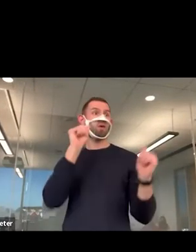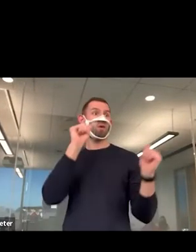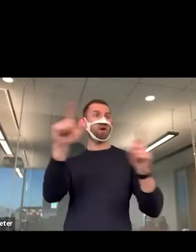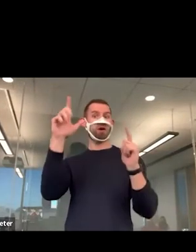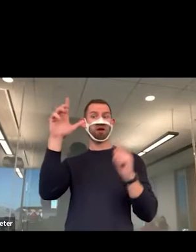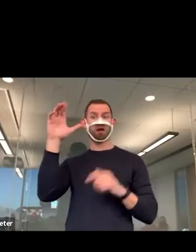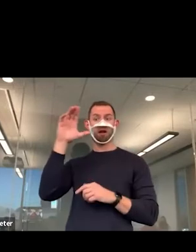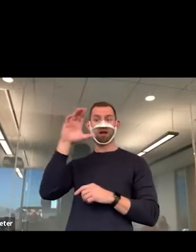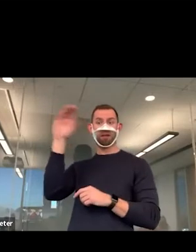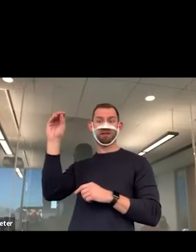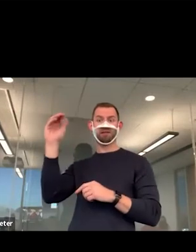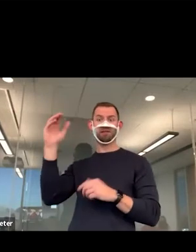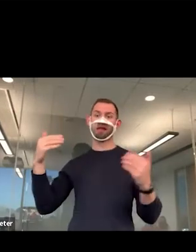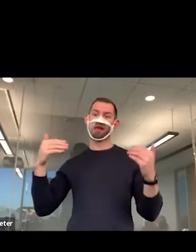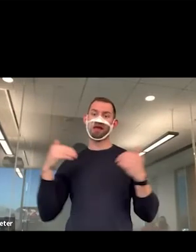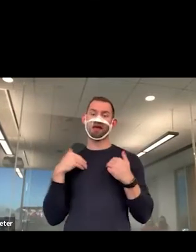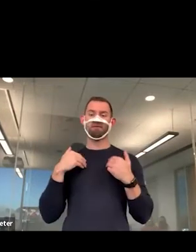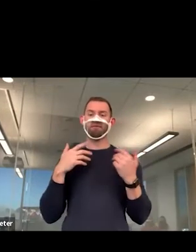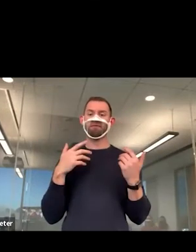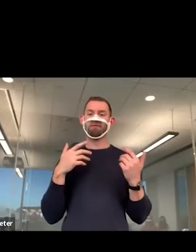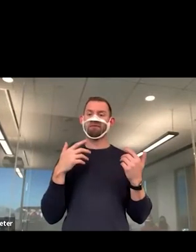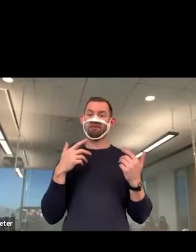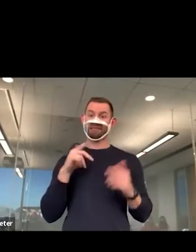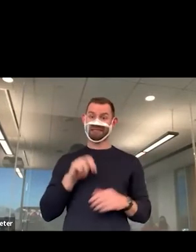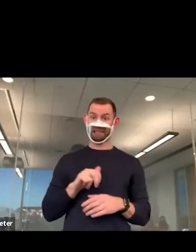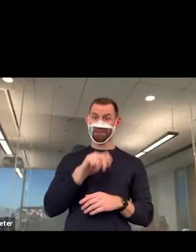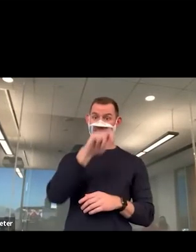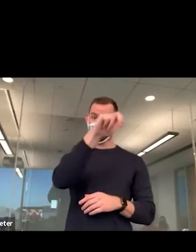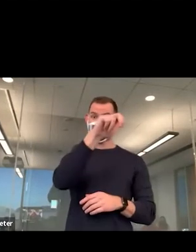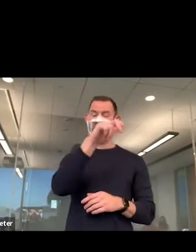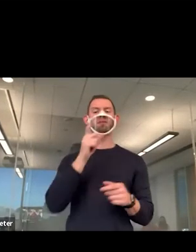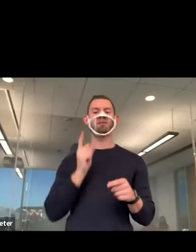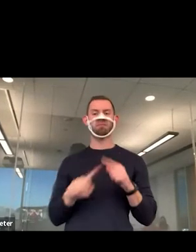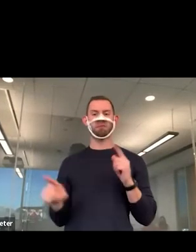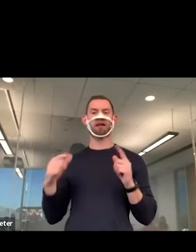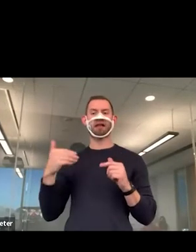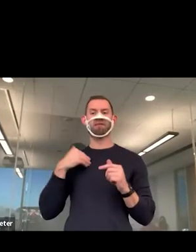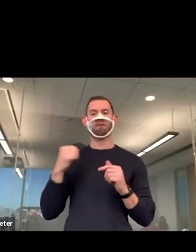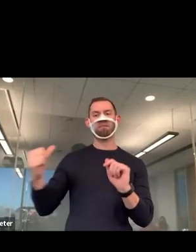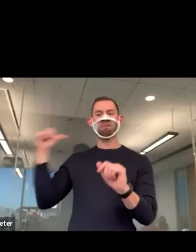they may have steps in the front entrance but i could easily push myself in at the time in my